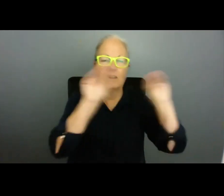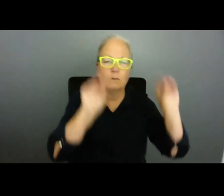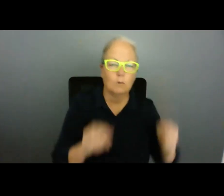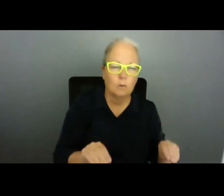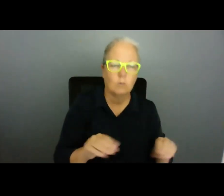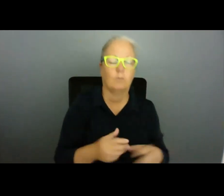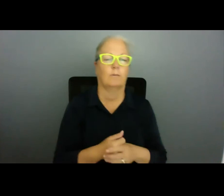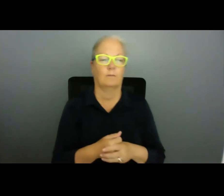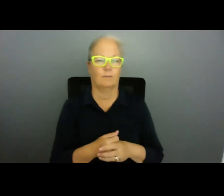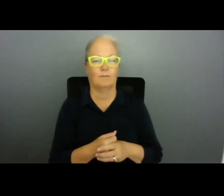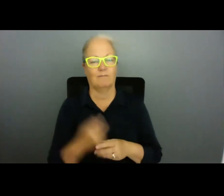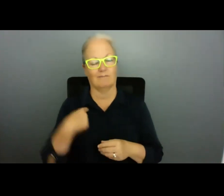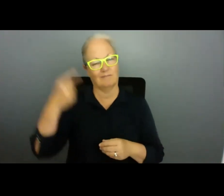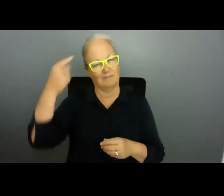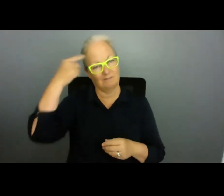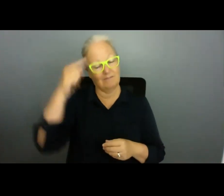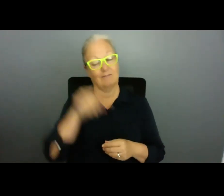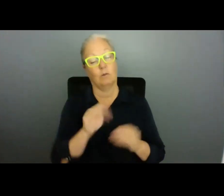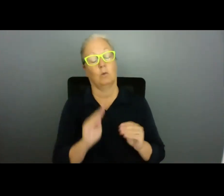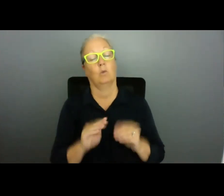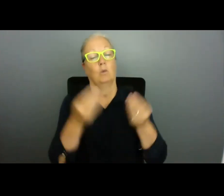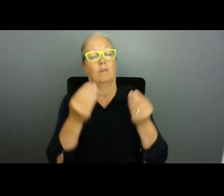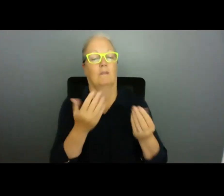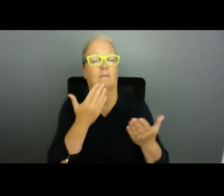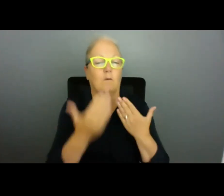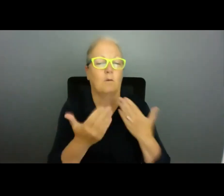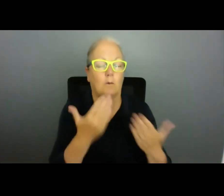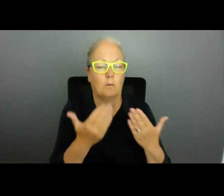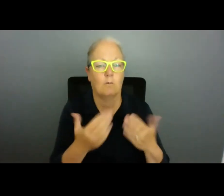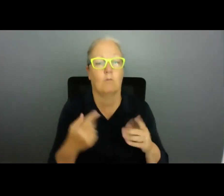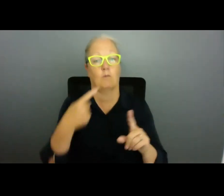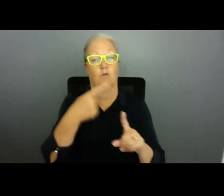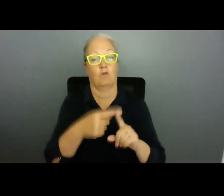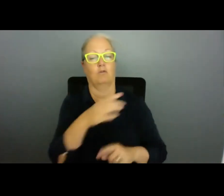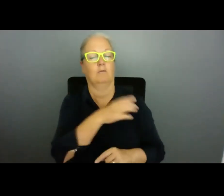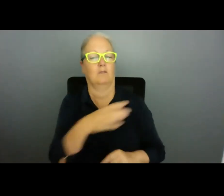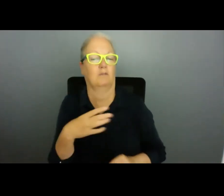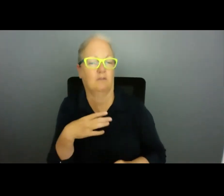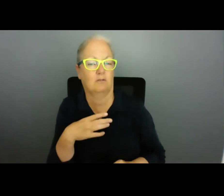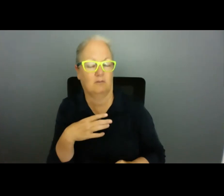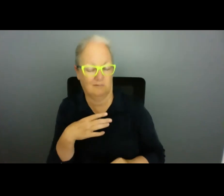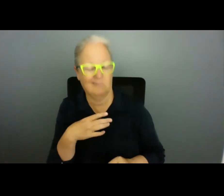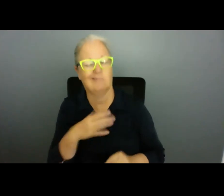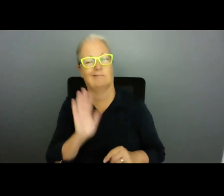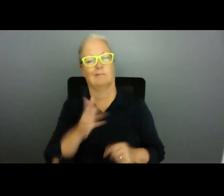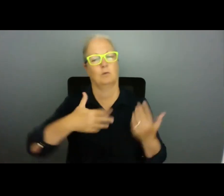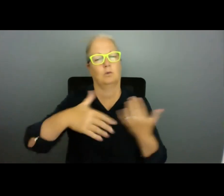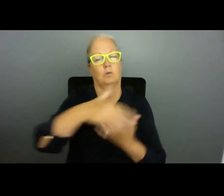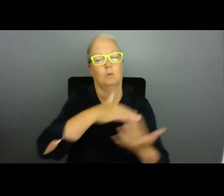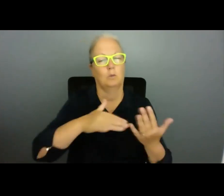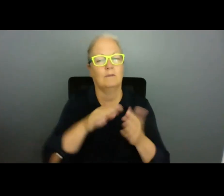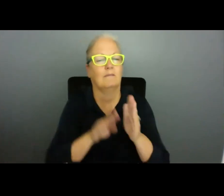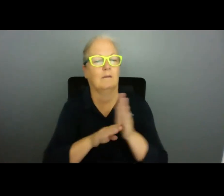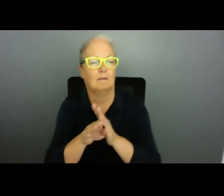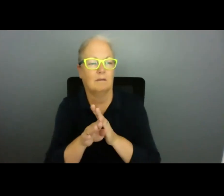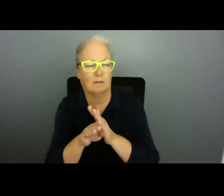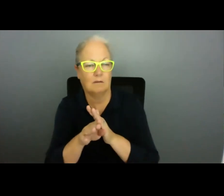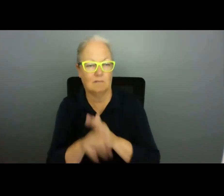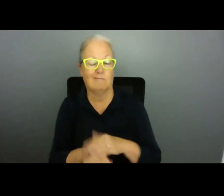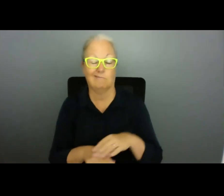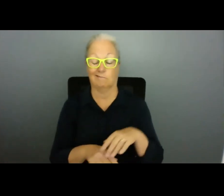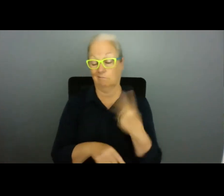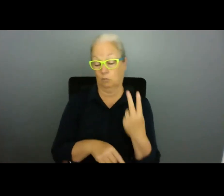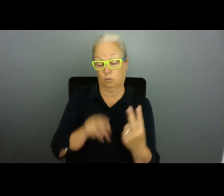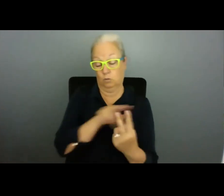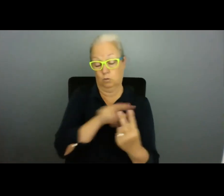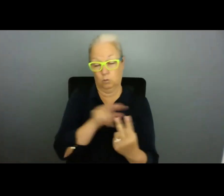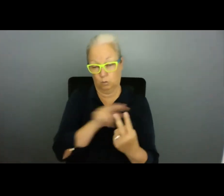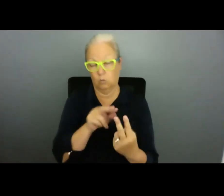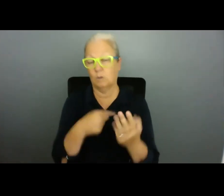to implement these reinforcing agendas in wh so we have also been working quite progressively towards